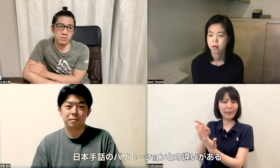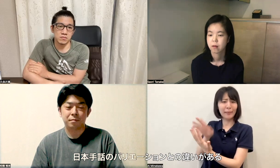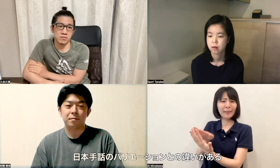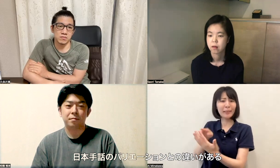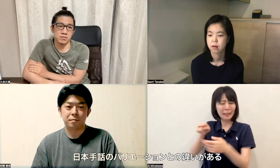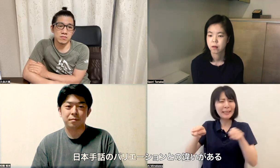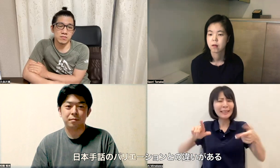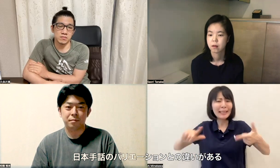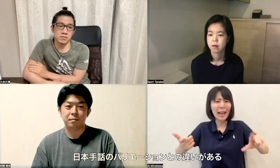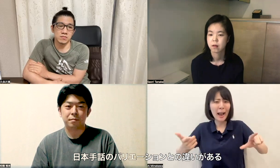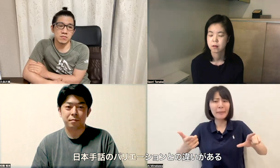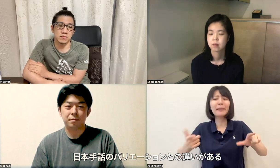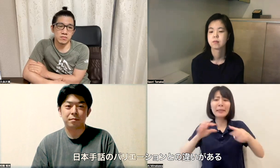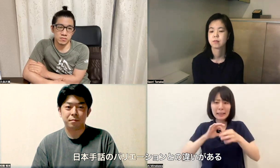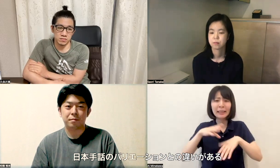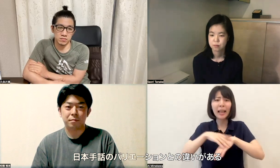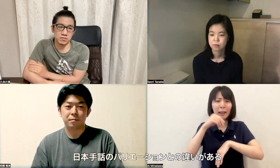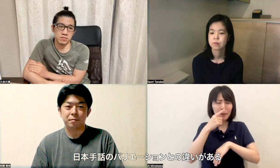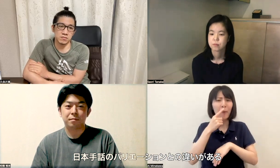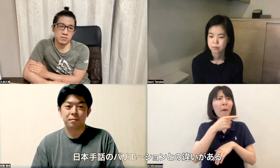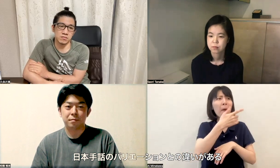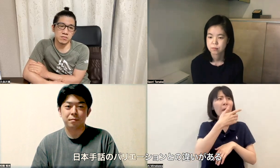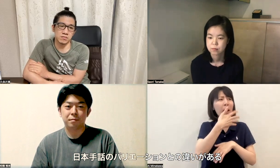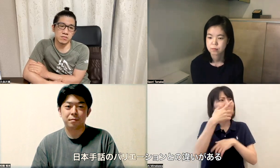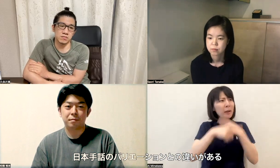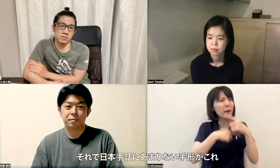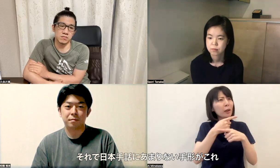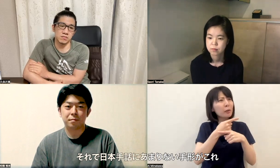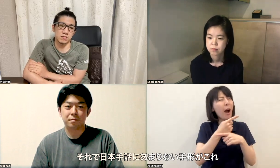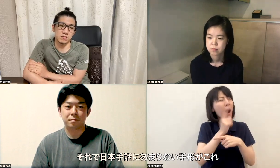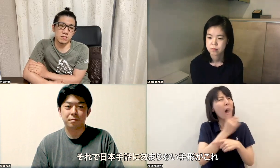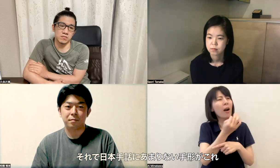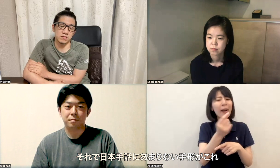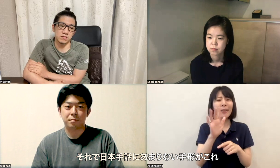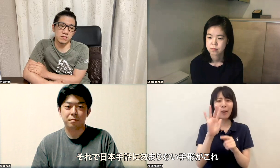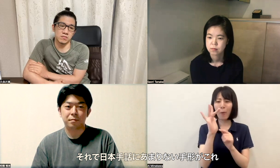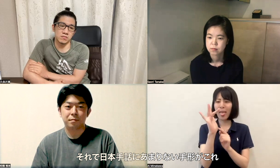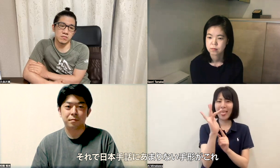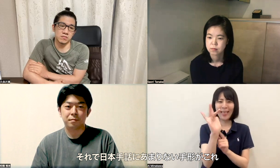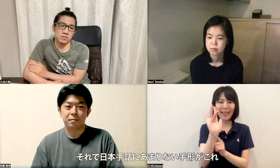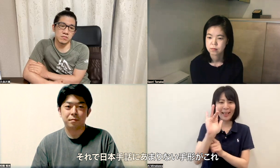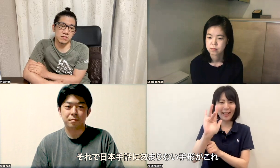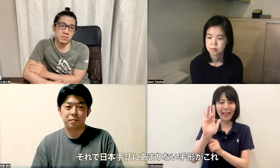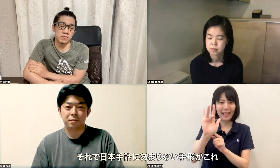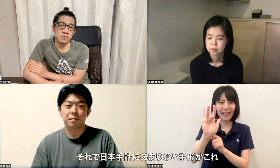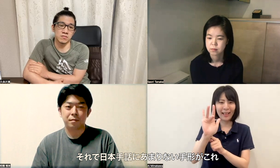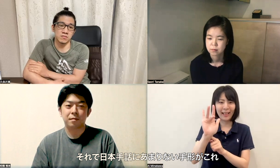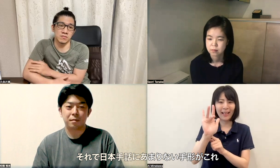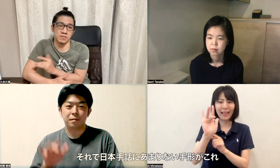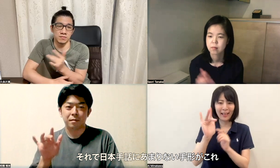and their variations are differ from the ones in JSL. This handshape is common in ASL,